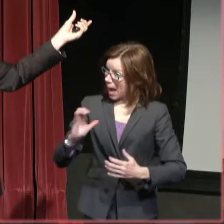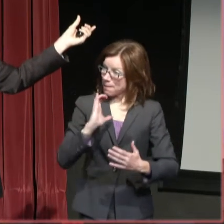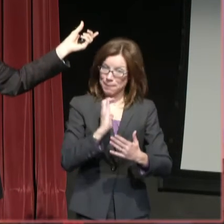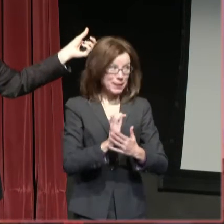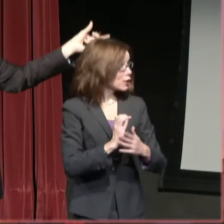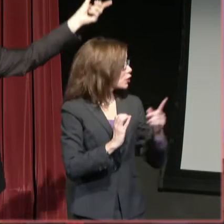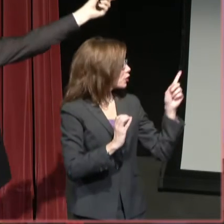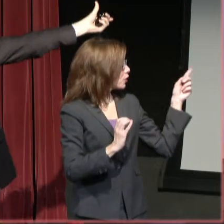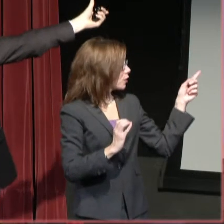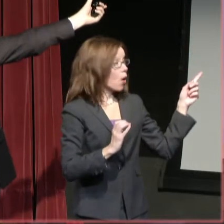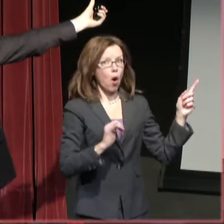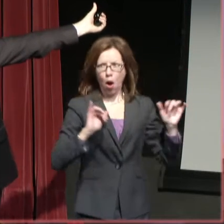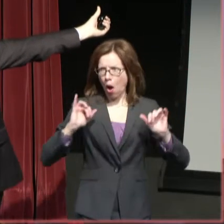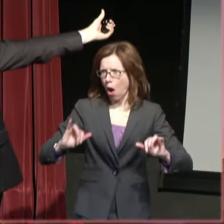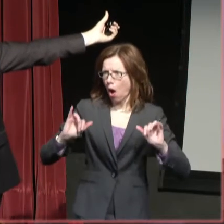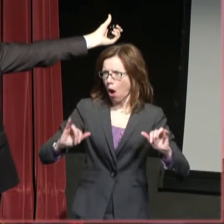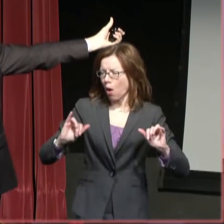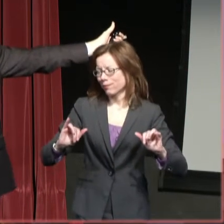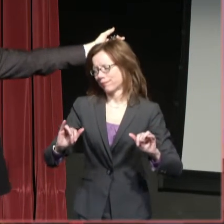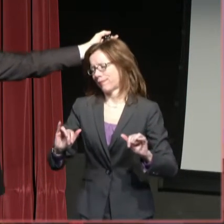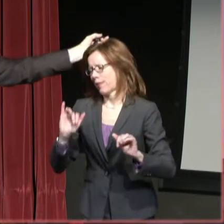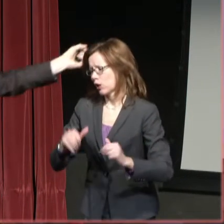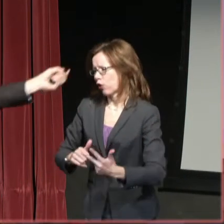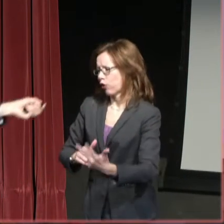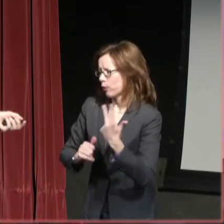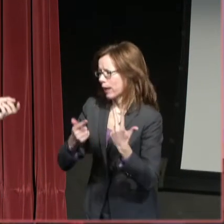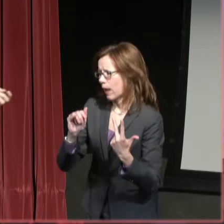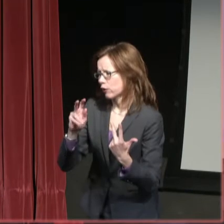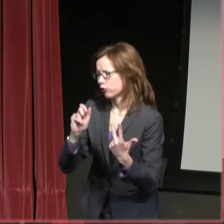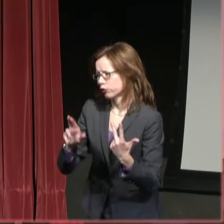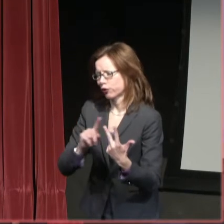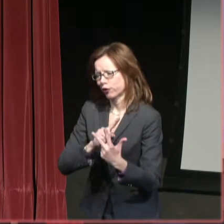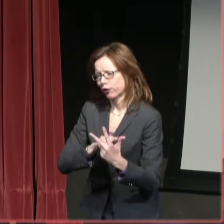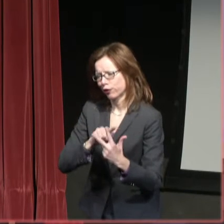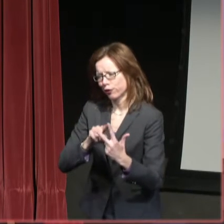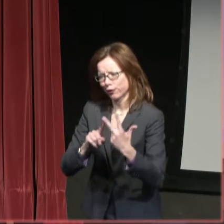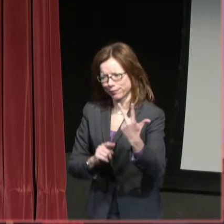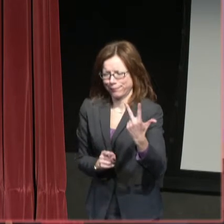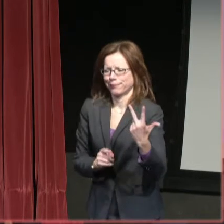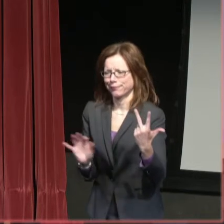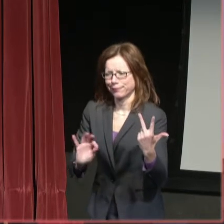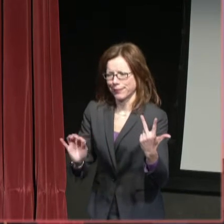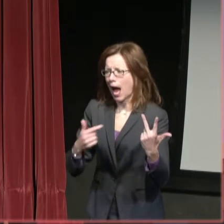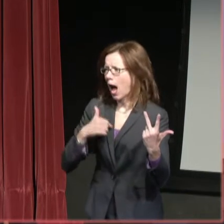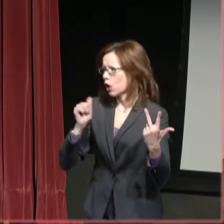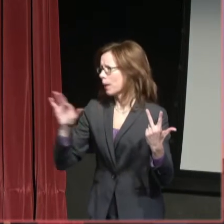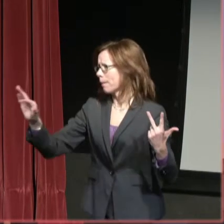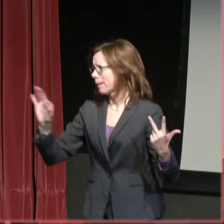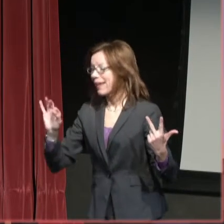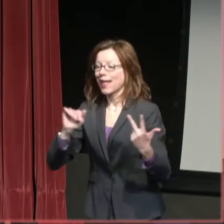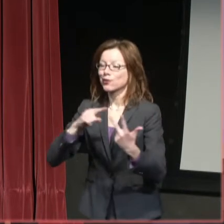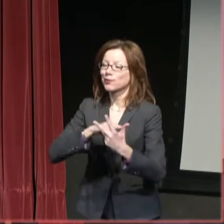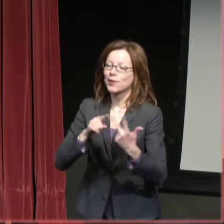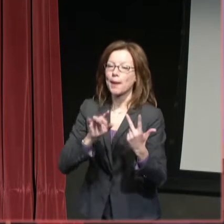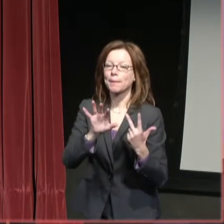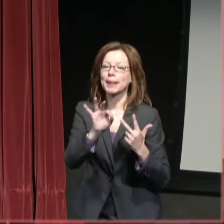it can say something, but it's only showing three glaciers in the whole world. It's called cherry picking; to pick